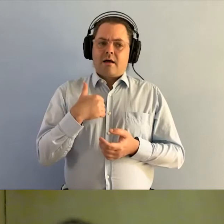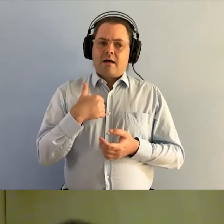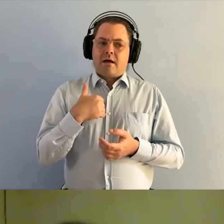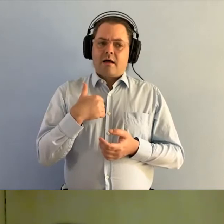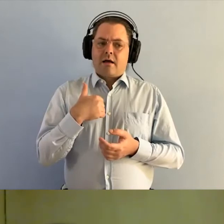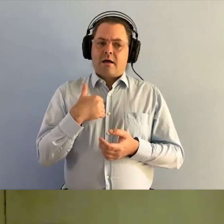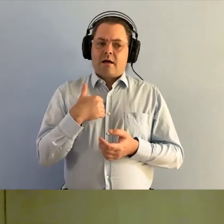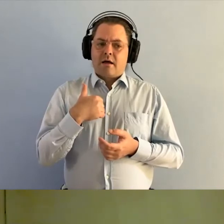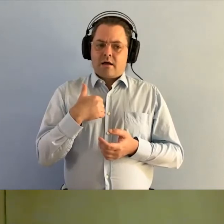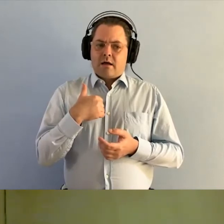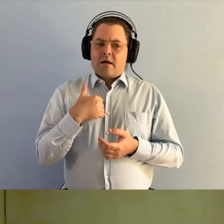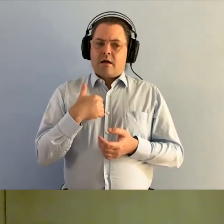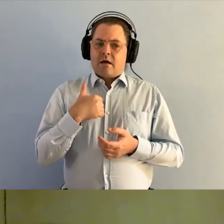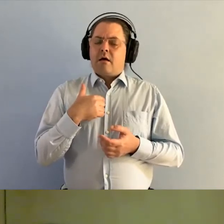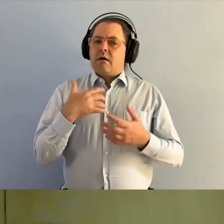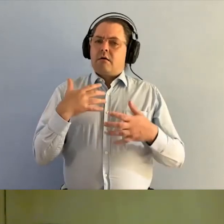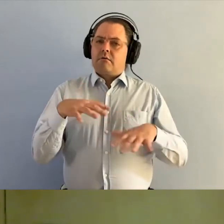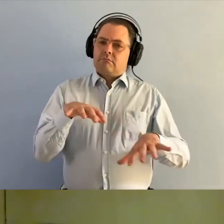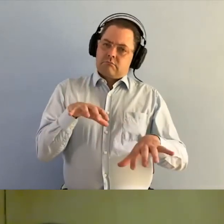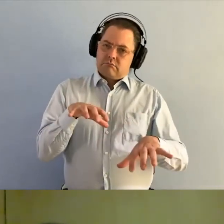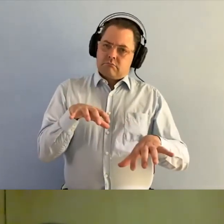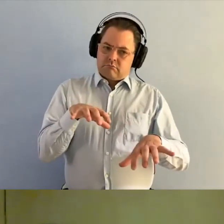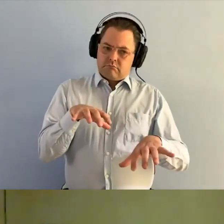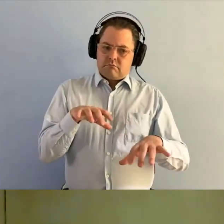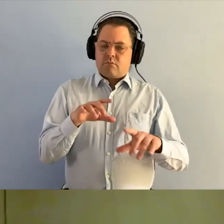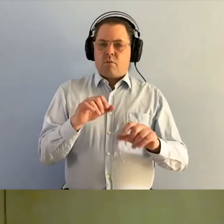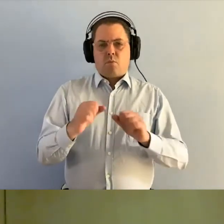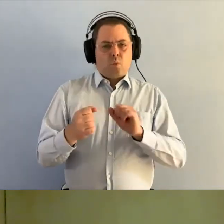I'm Narim Mohammed. I have